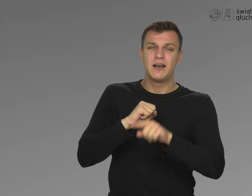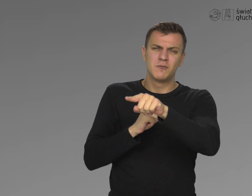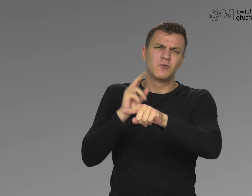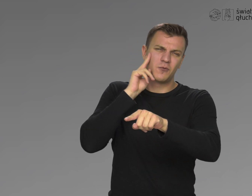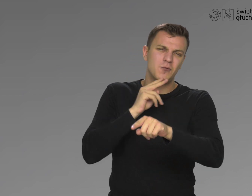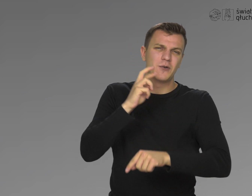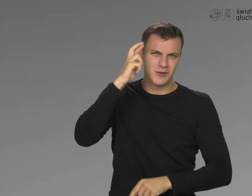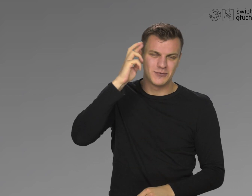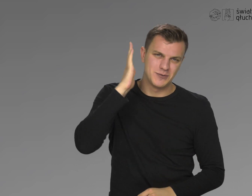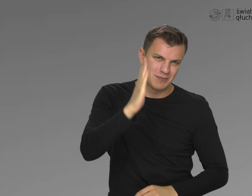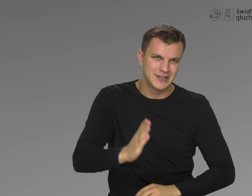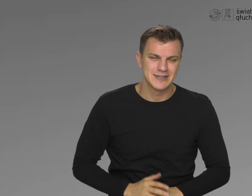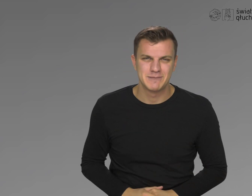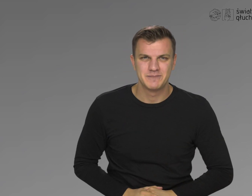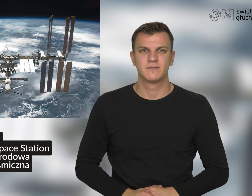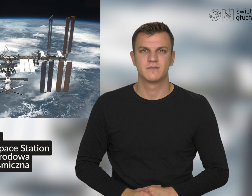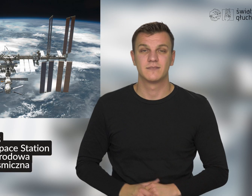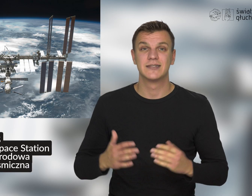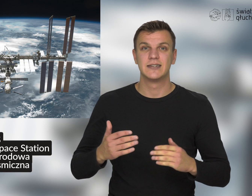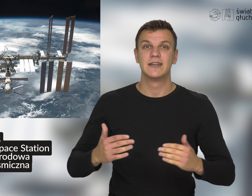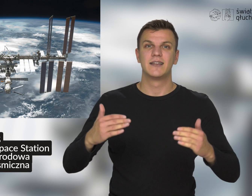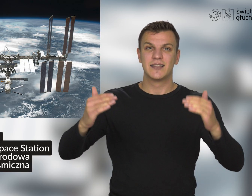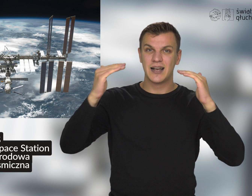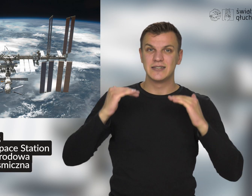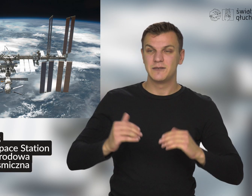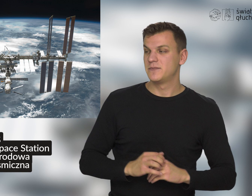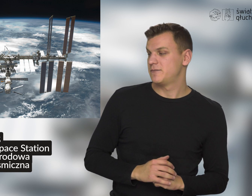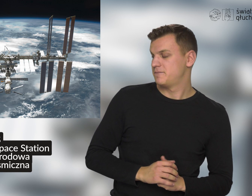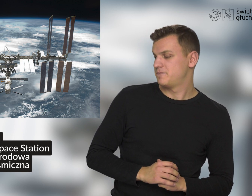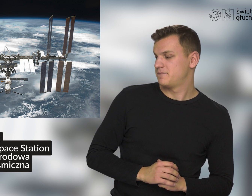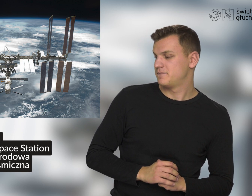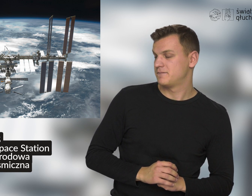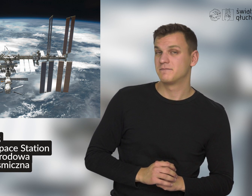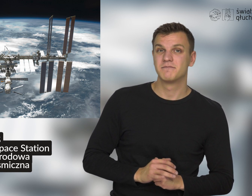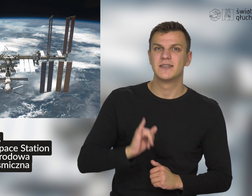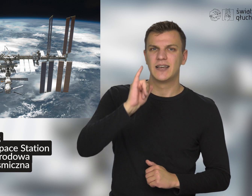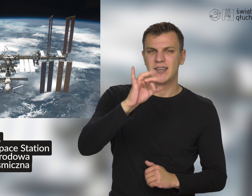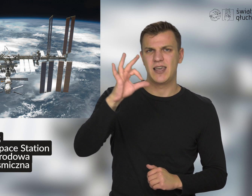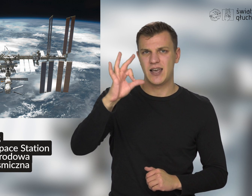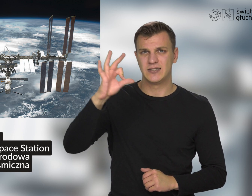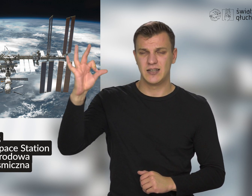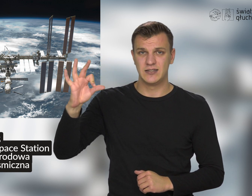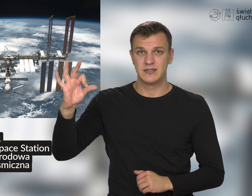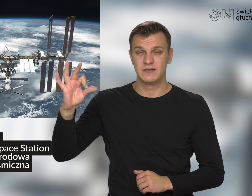Deaf people will understand. Another example – ISS.